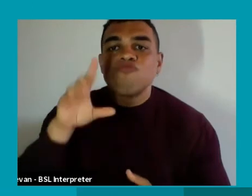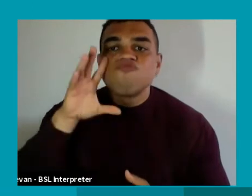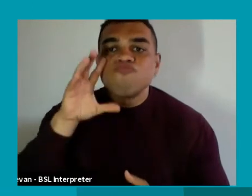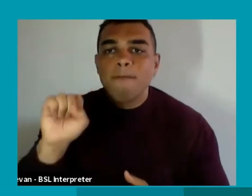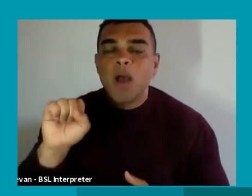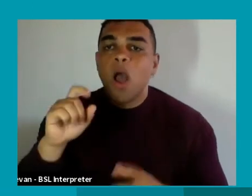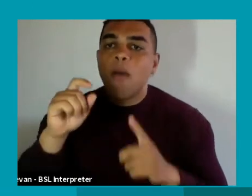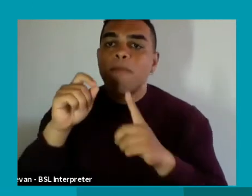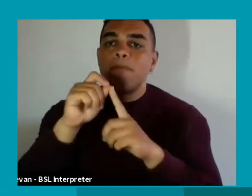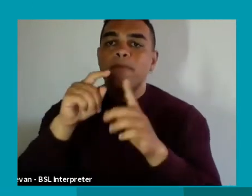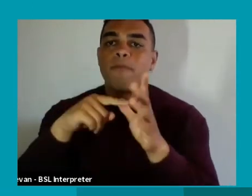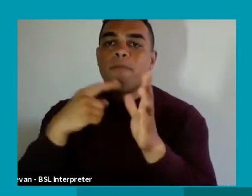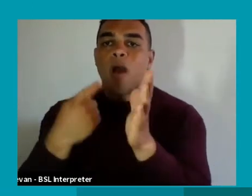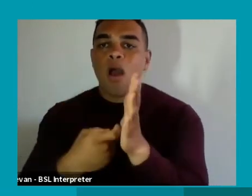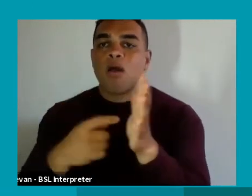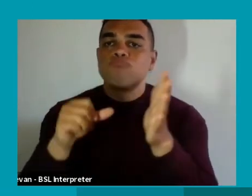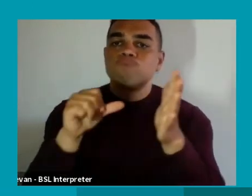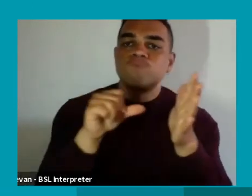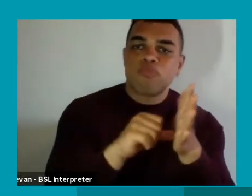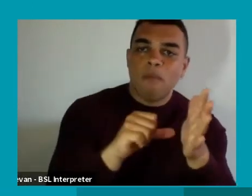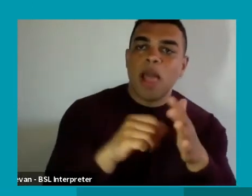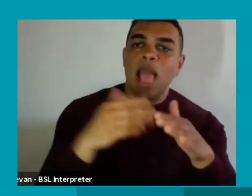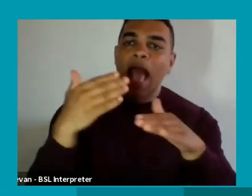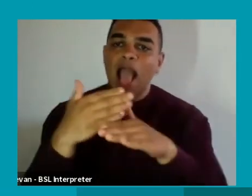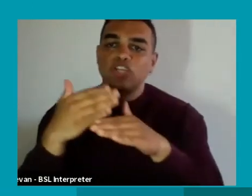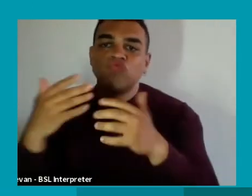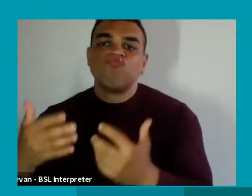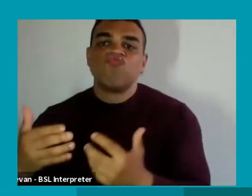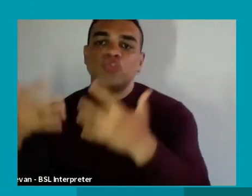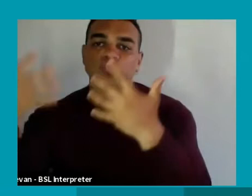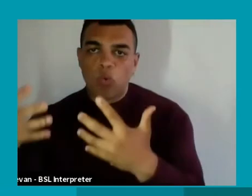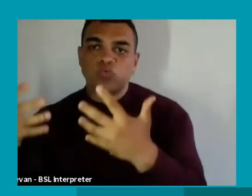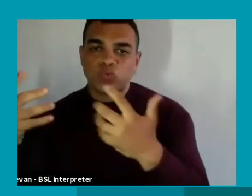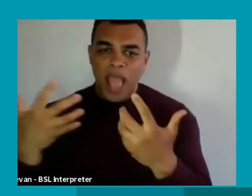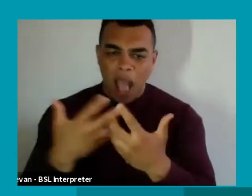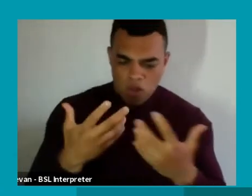So thinking about how you solve problems, that action part that the employer is so interested in.